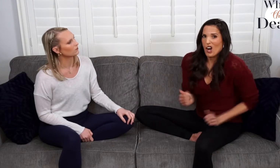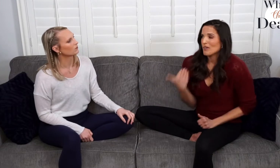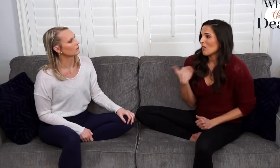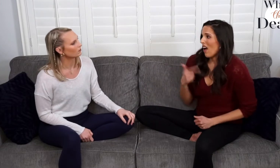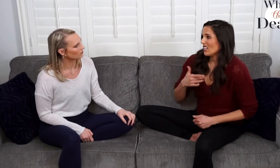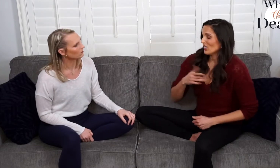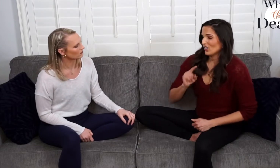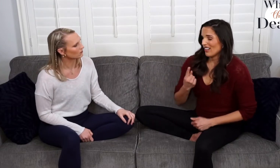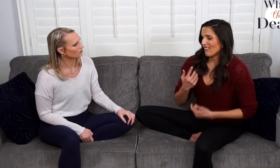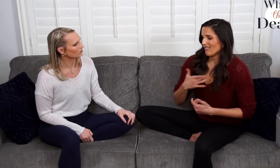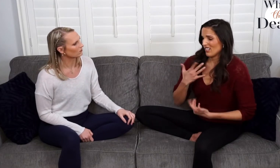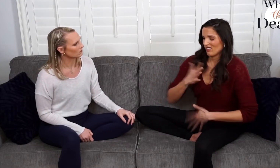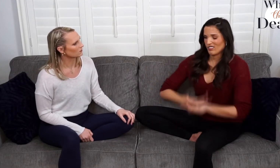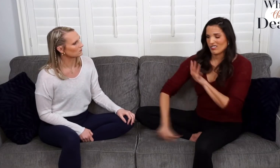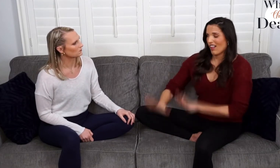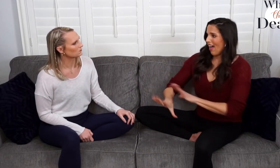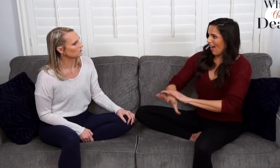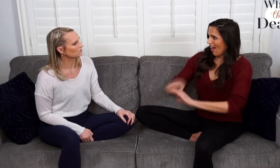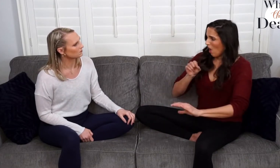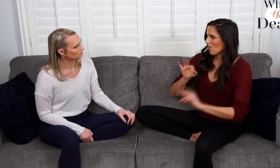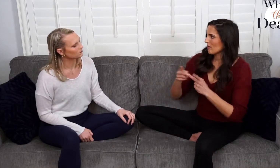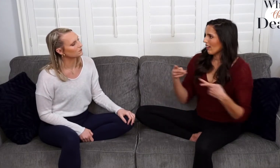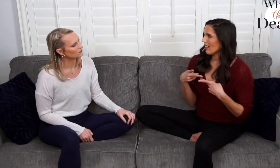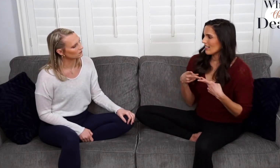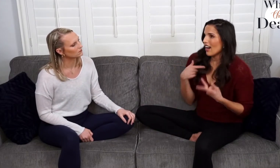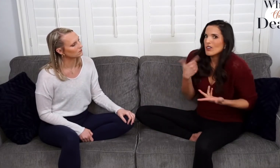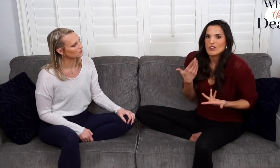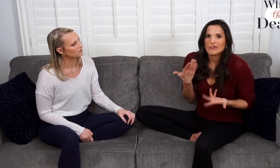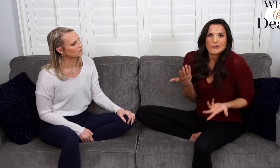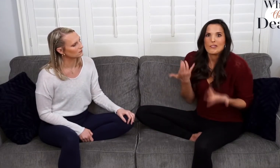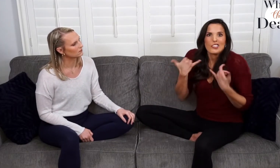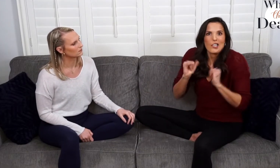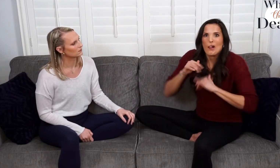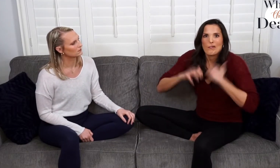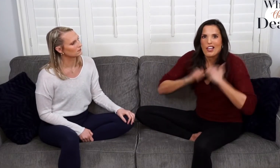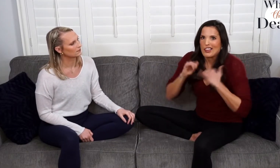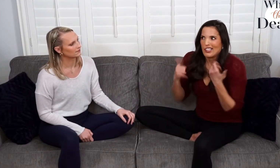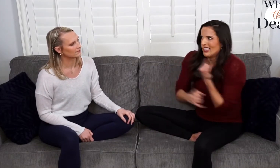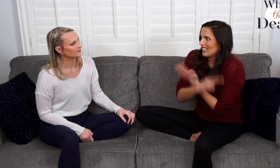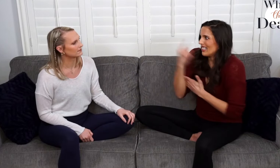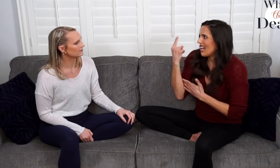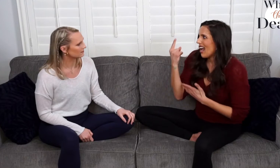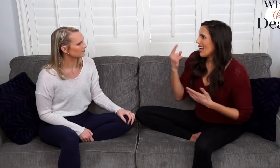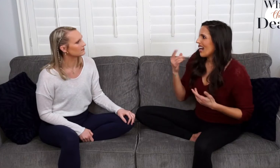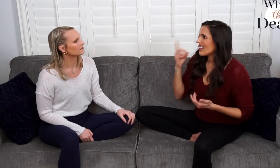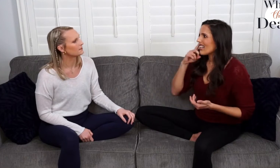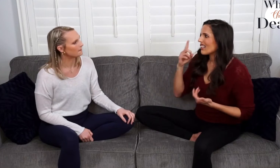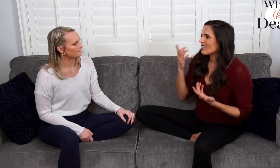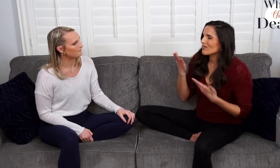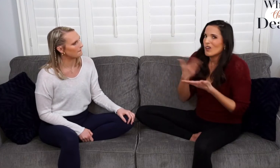I tried to before and I just felt so out of place and I'm still unpacking that to this day. And